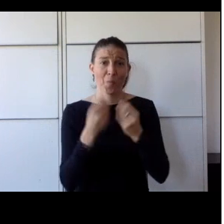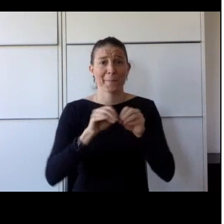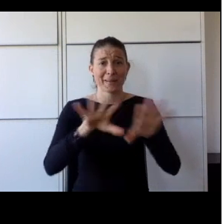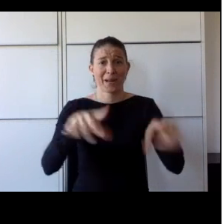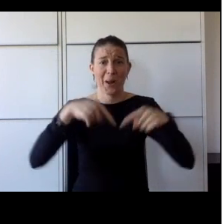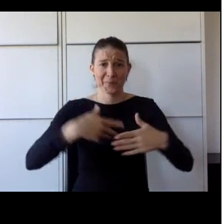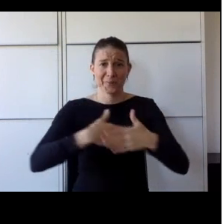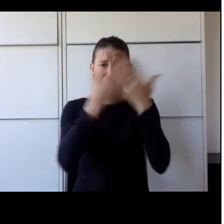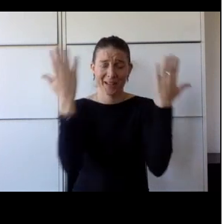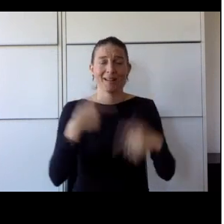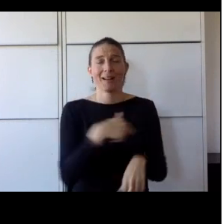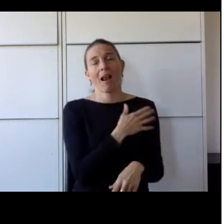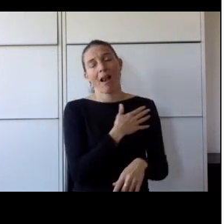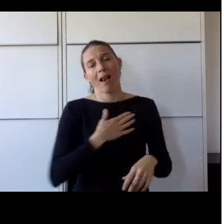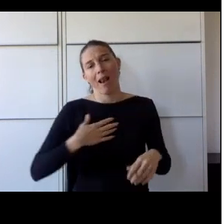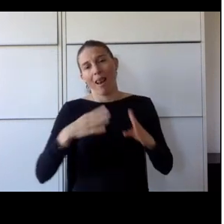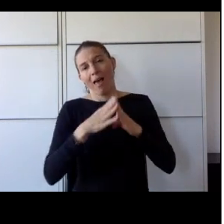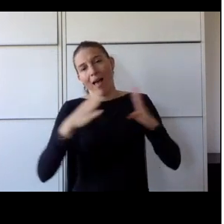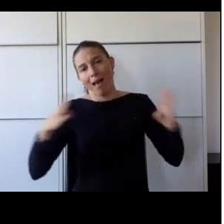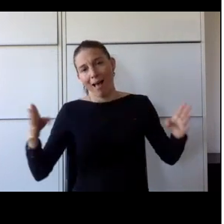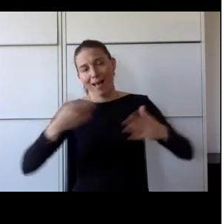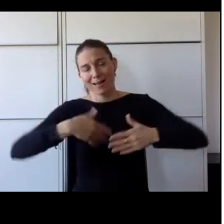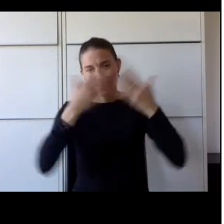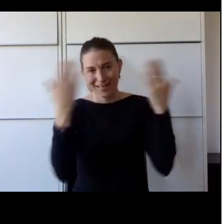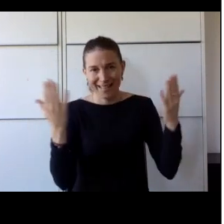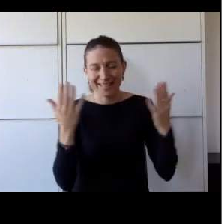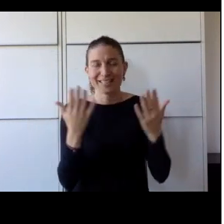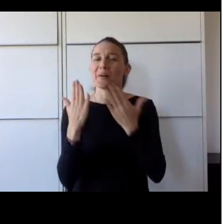So it was a long day. Thank you so much for your help and support